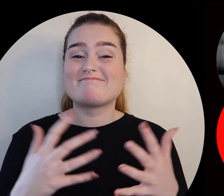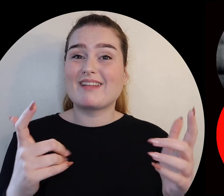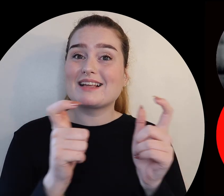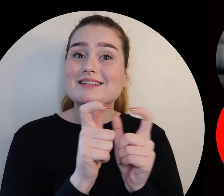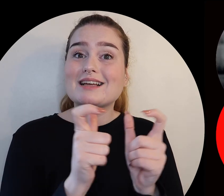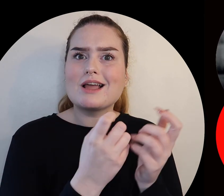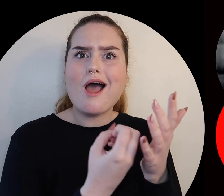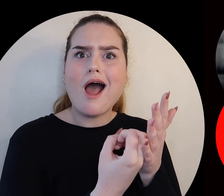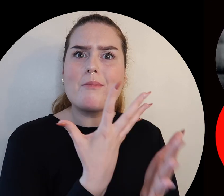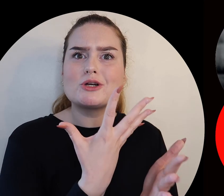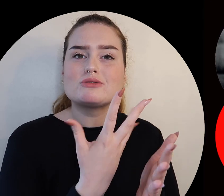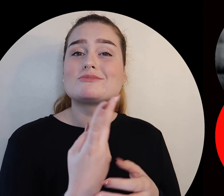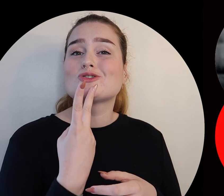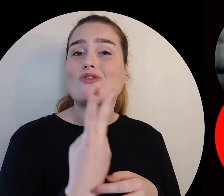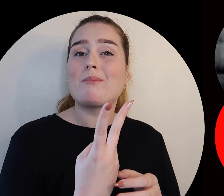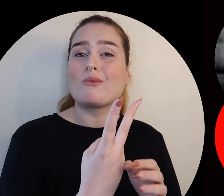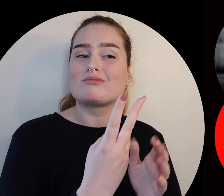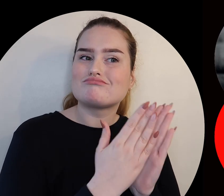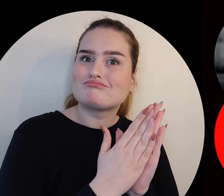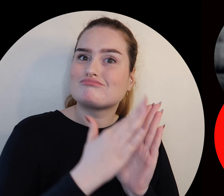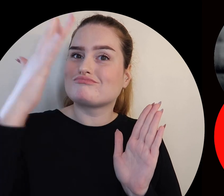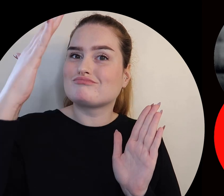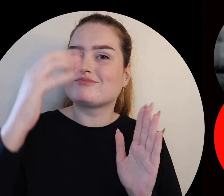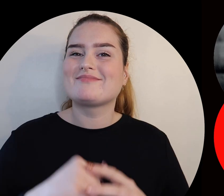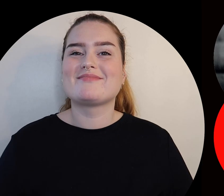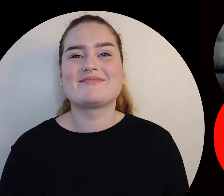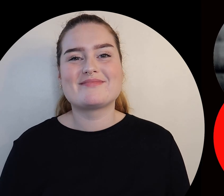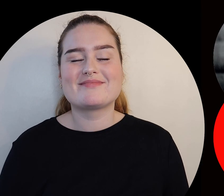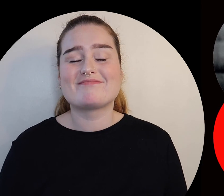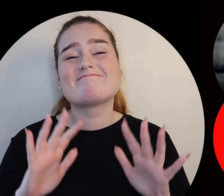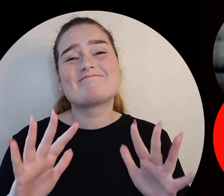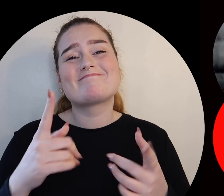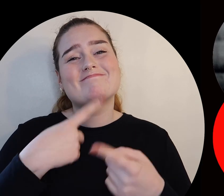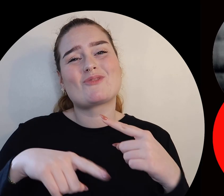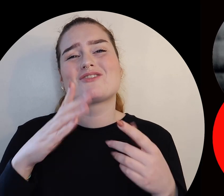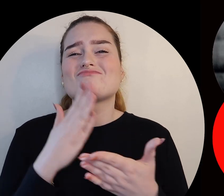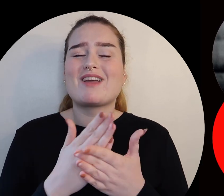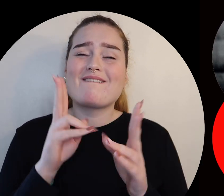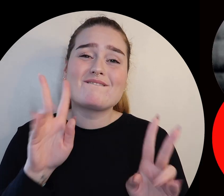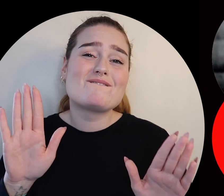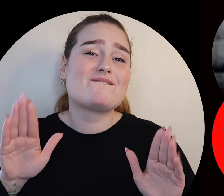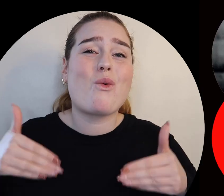Tickets start at just £2. We look forward to welcoming you.